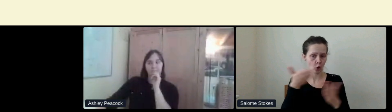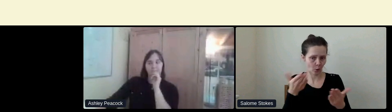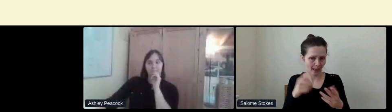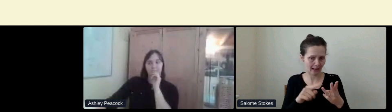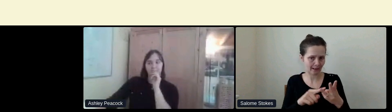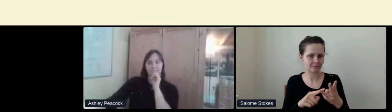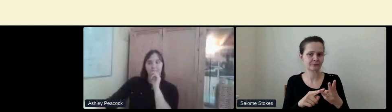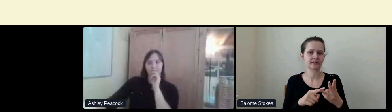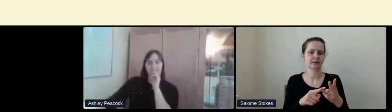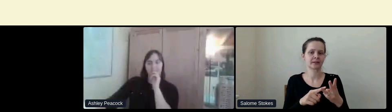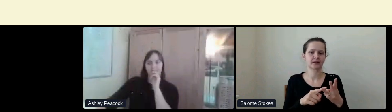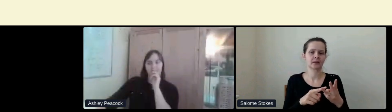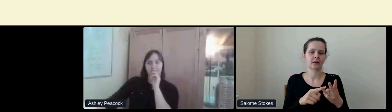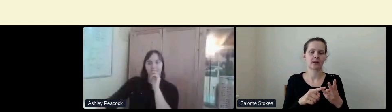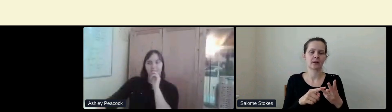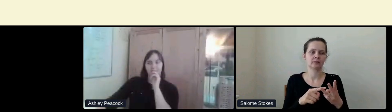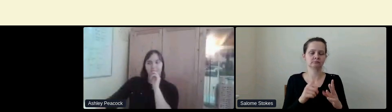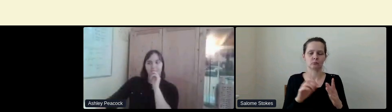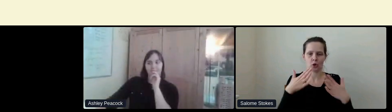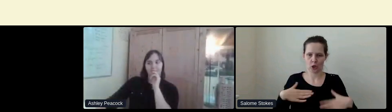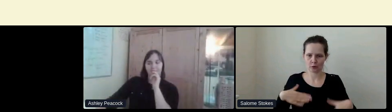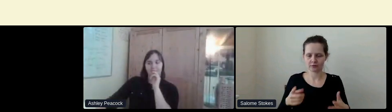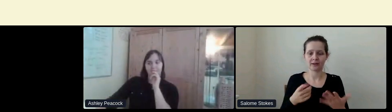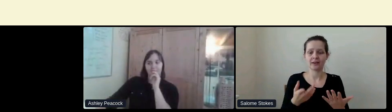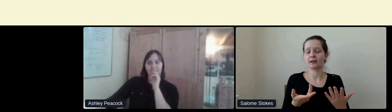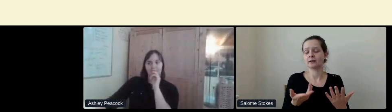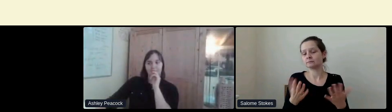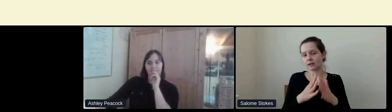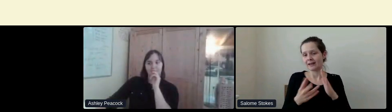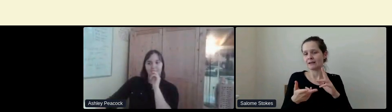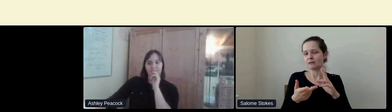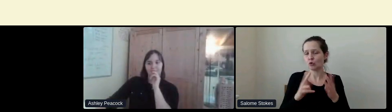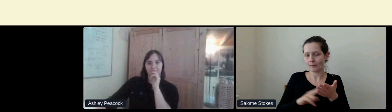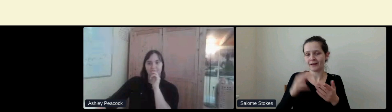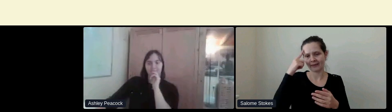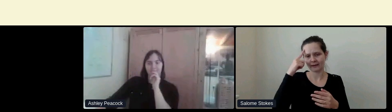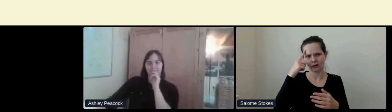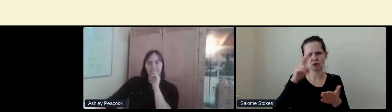normal traffic conditions. If I do it regularly, I'll have a good idea otherwise I'll use Google